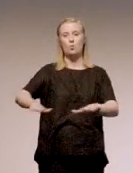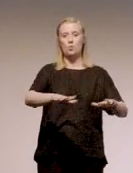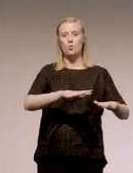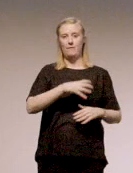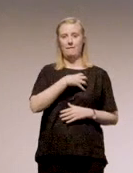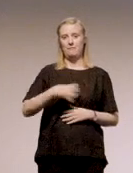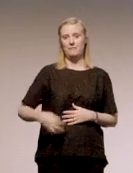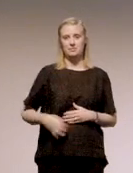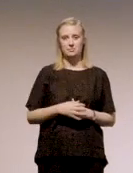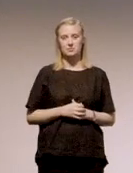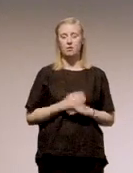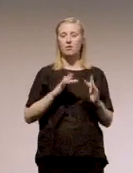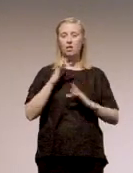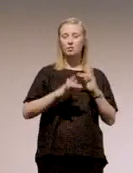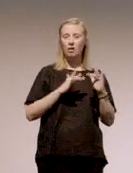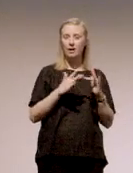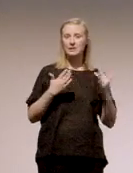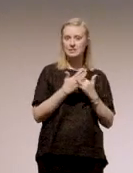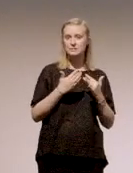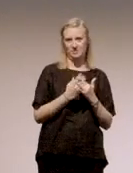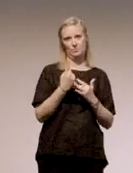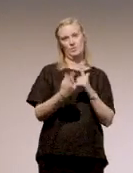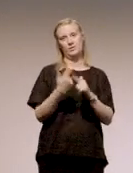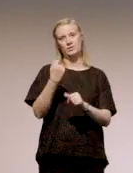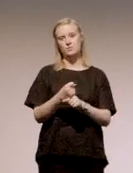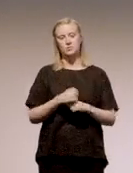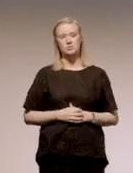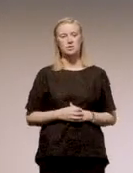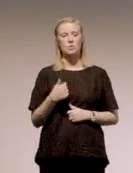So you may have heard we launched in May for global accessibility day,